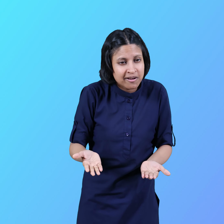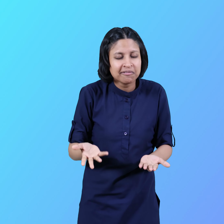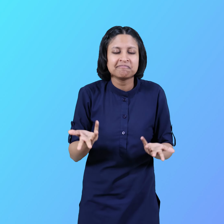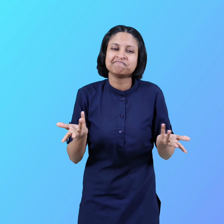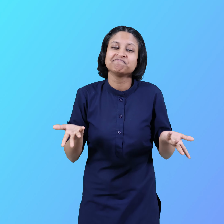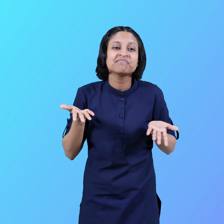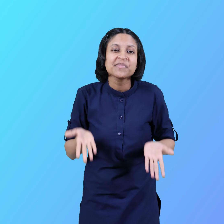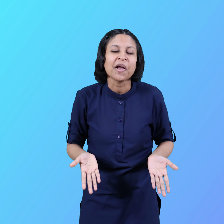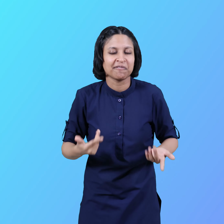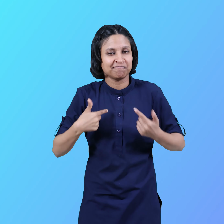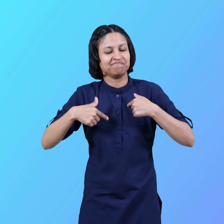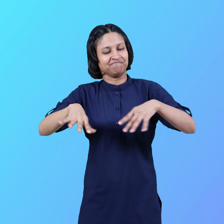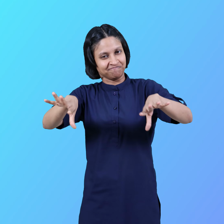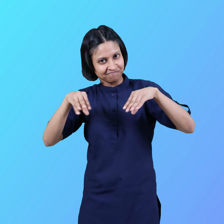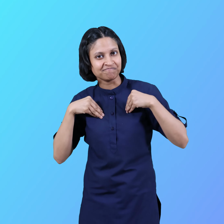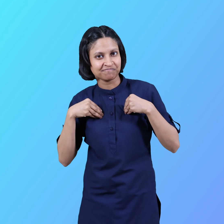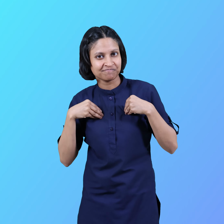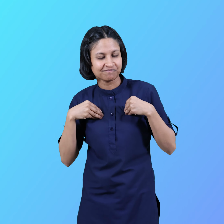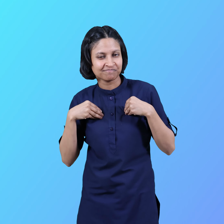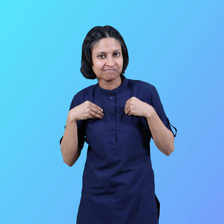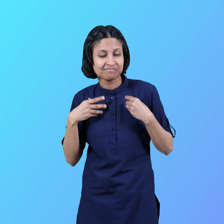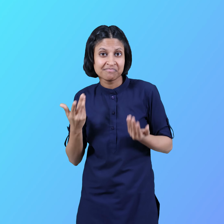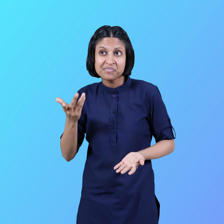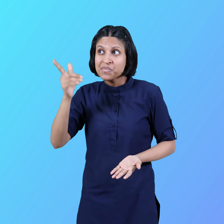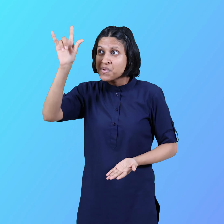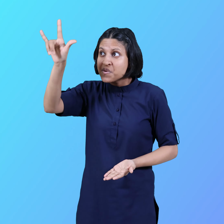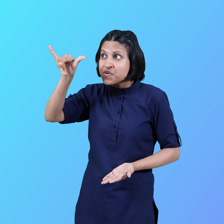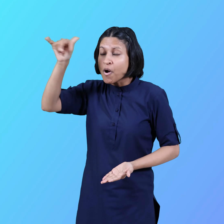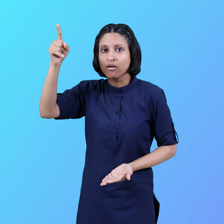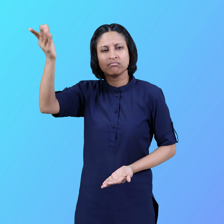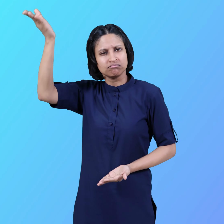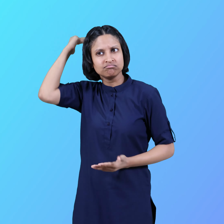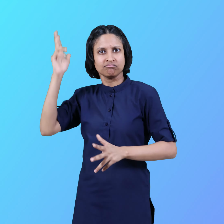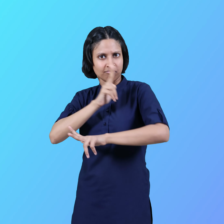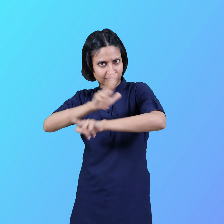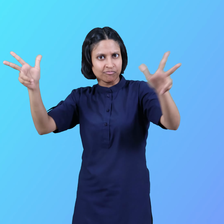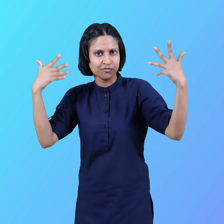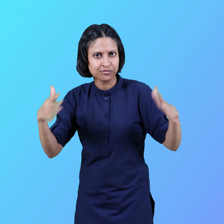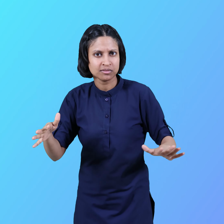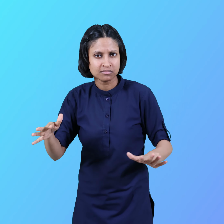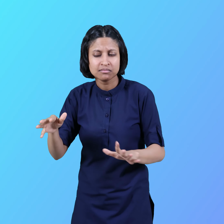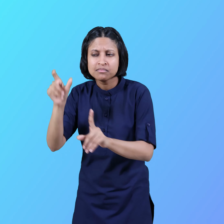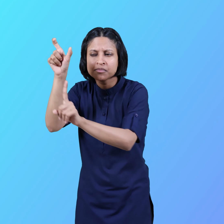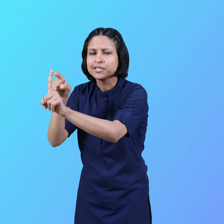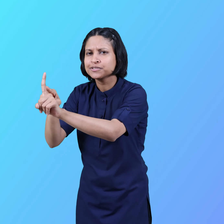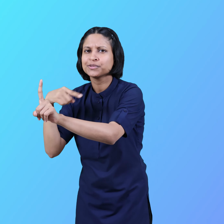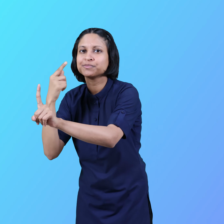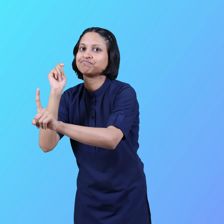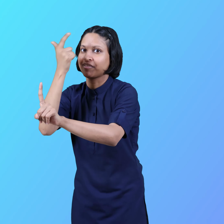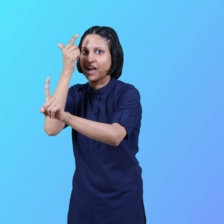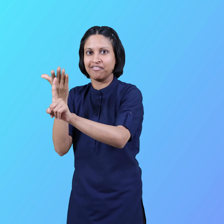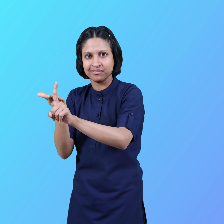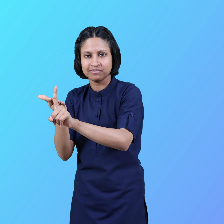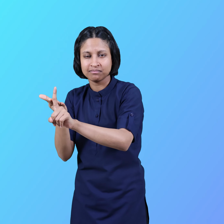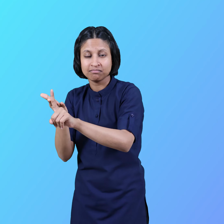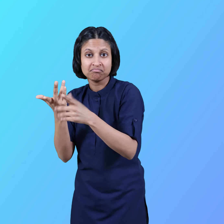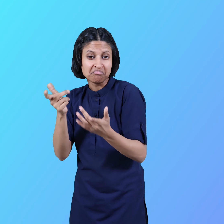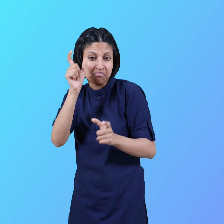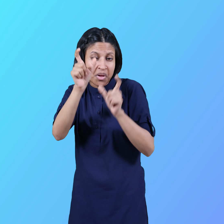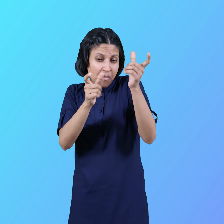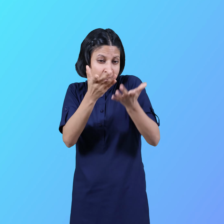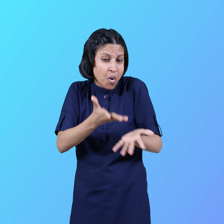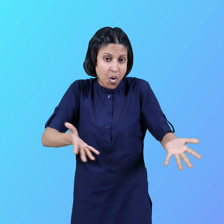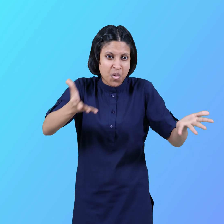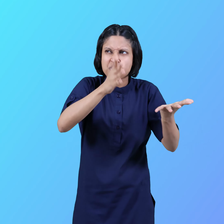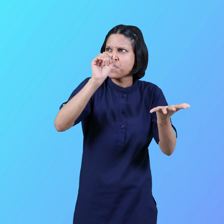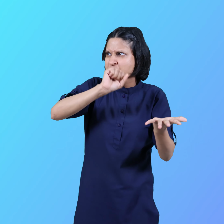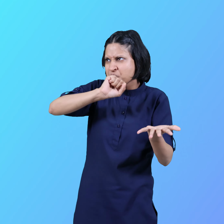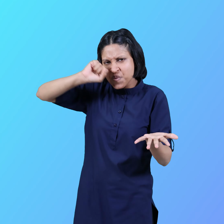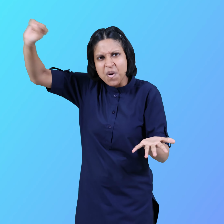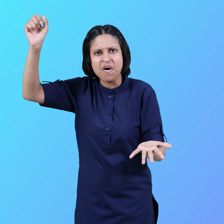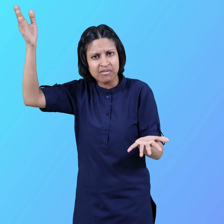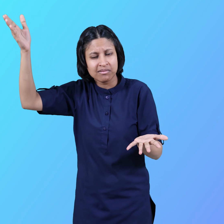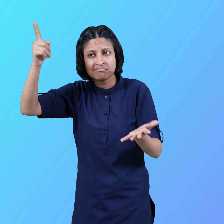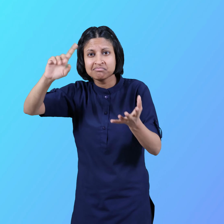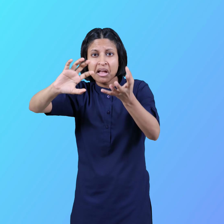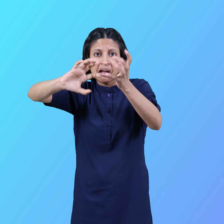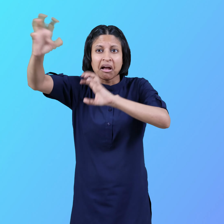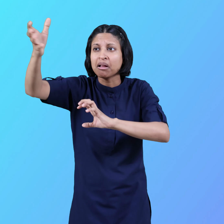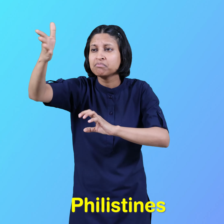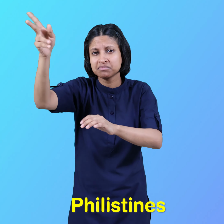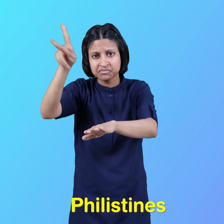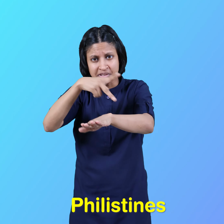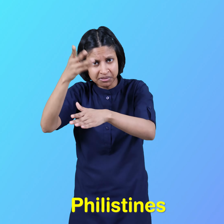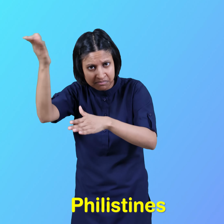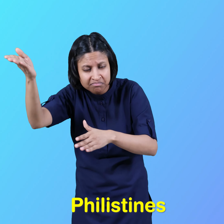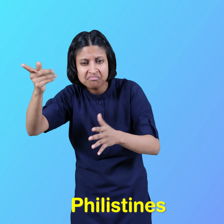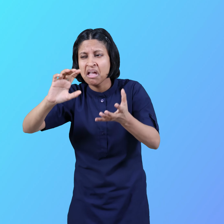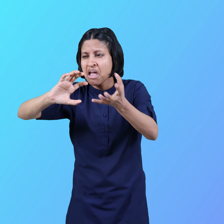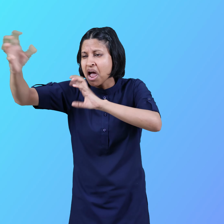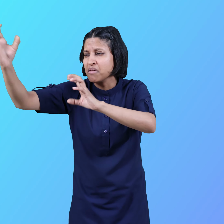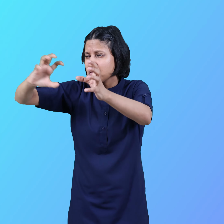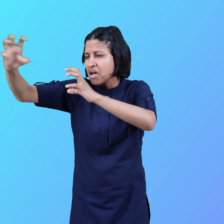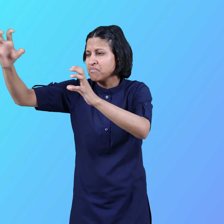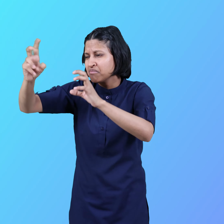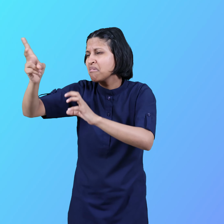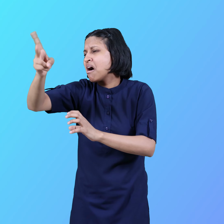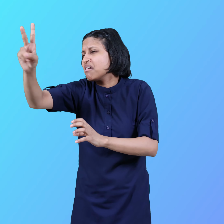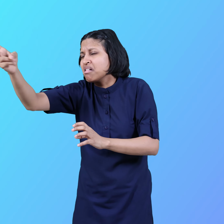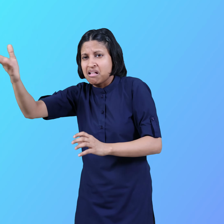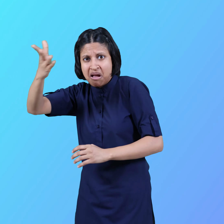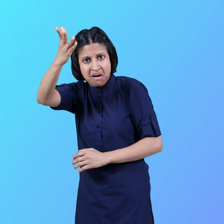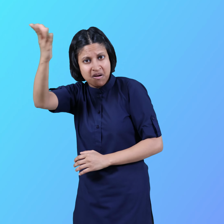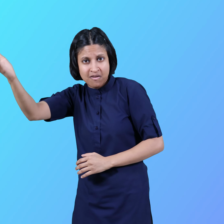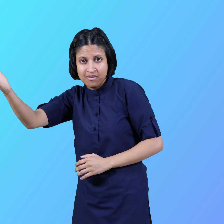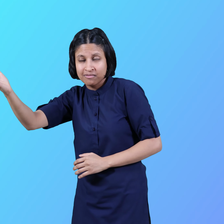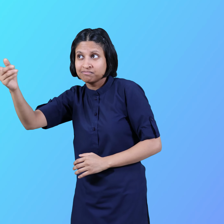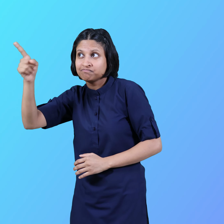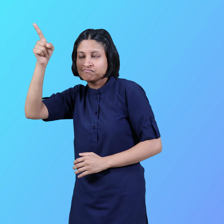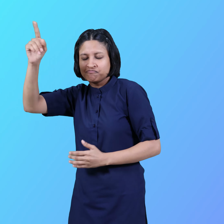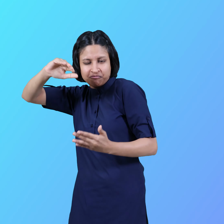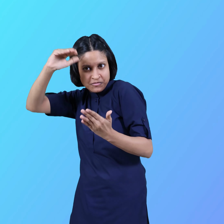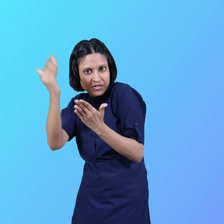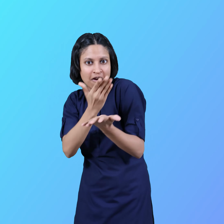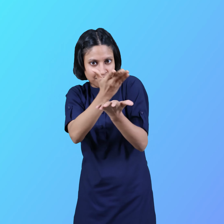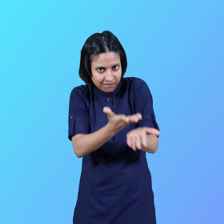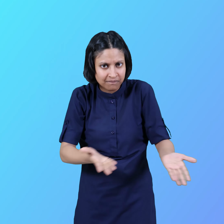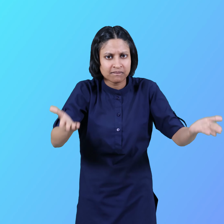Now do it! The LORD was talking about David when he said, ‘I will save my people, the Israelites, from the Philistines and all their other enemies.